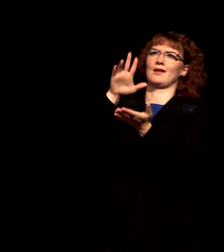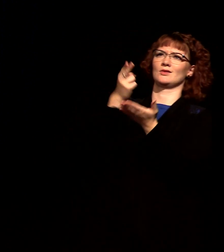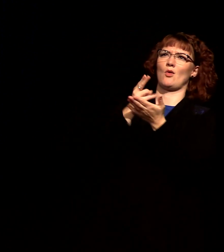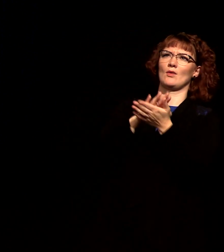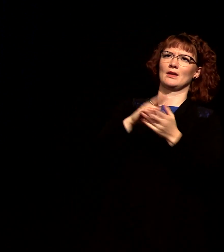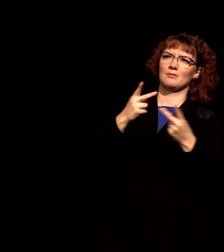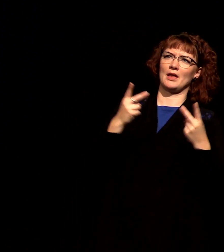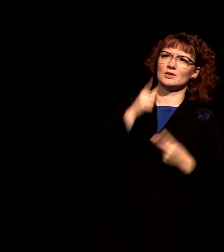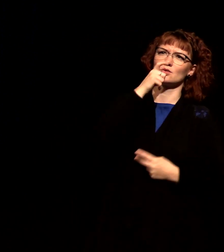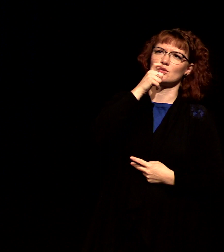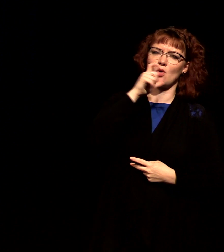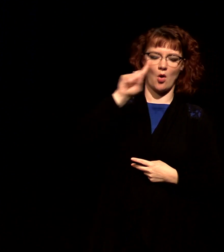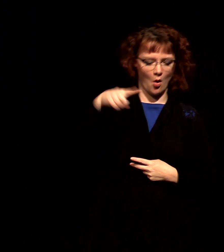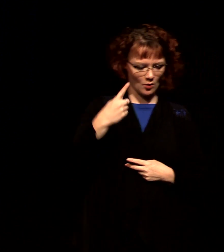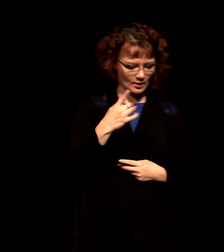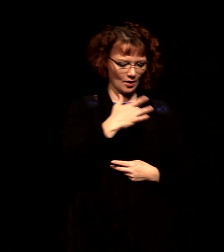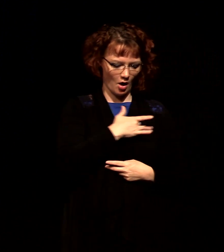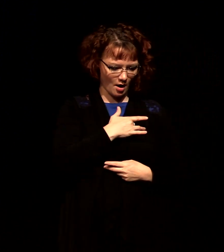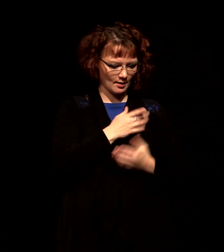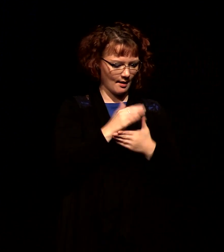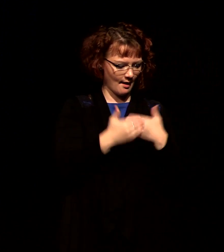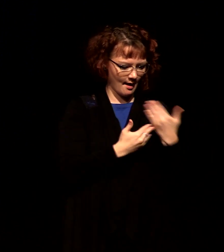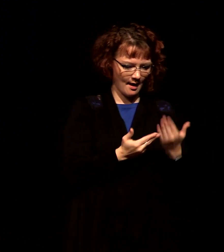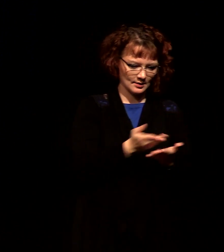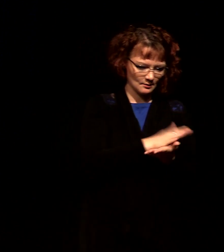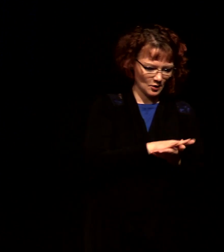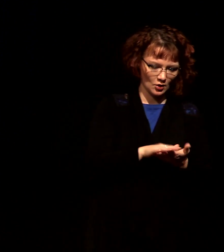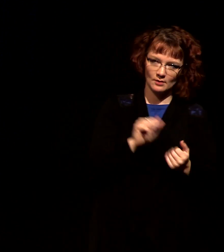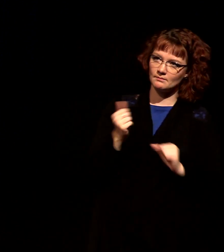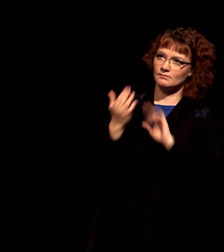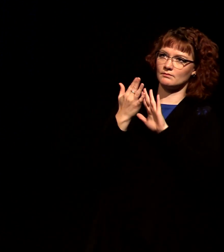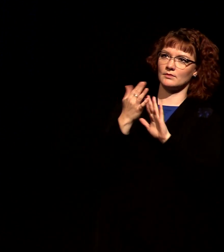those whose hands and hearts are pure, who do not worship idols